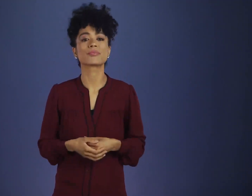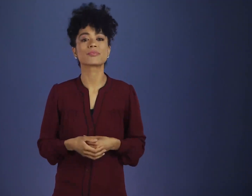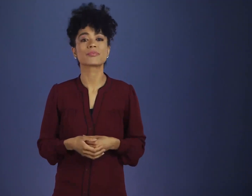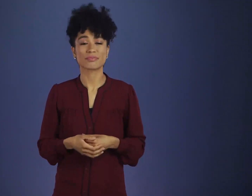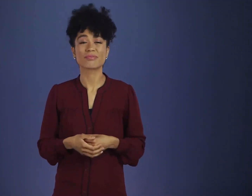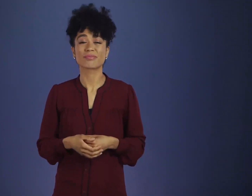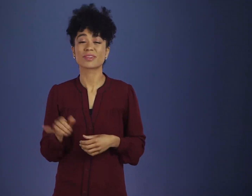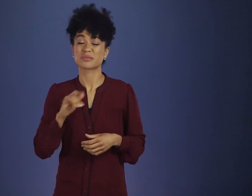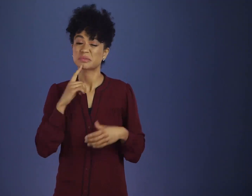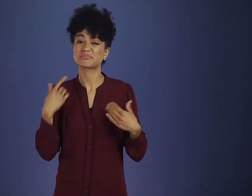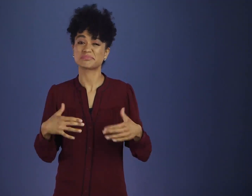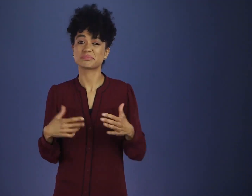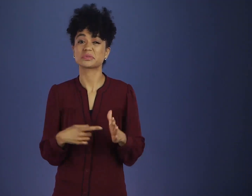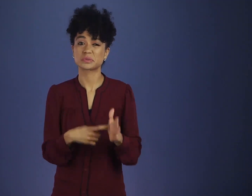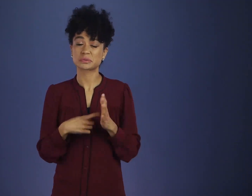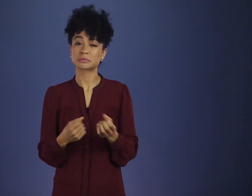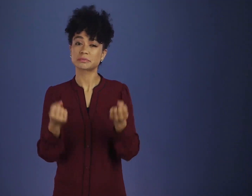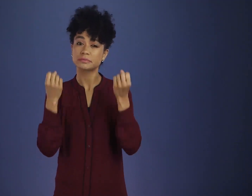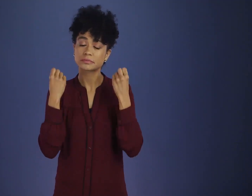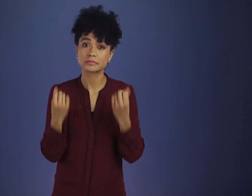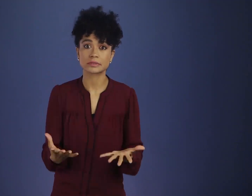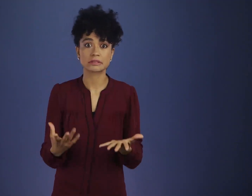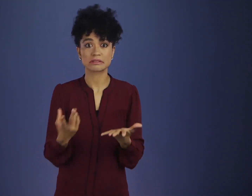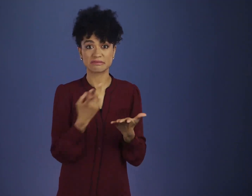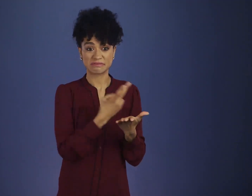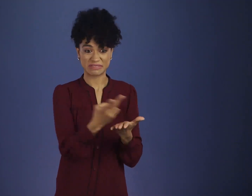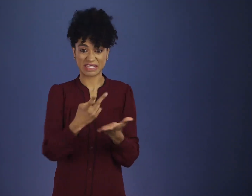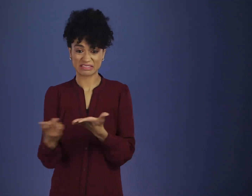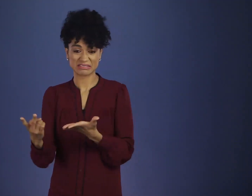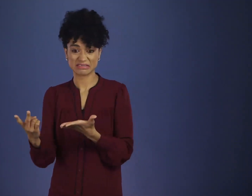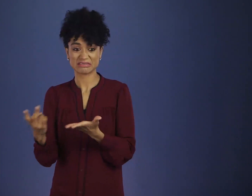and after a large amount of failure in getting alcoholics to recover,